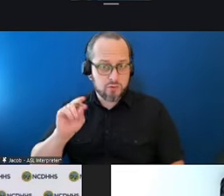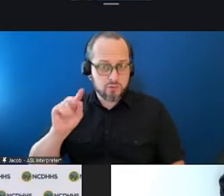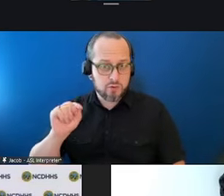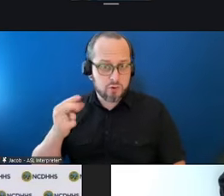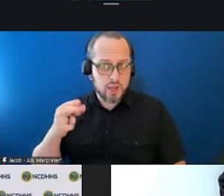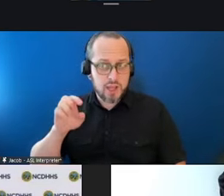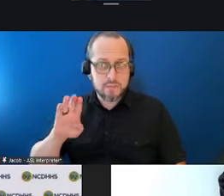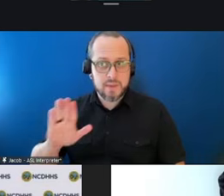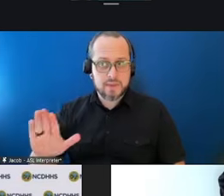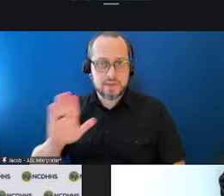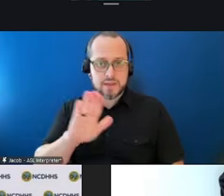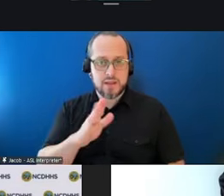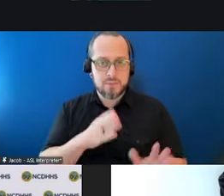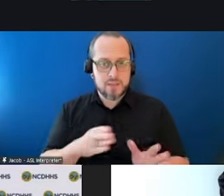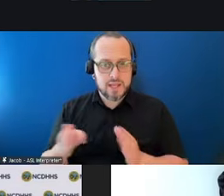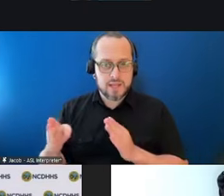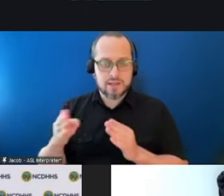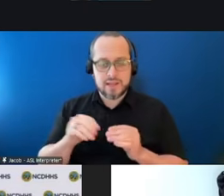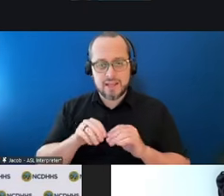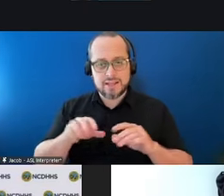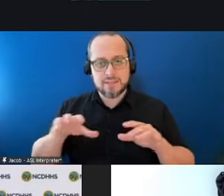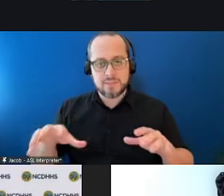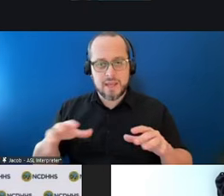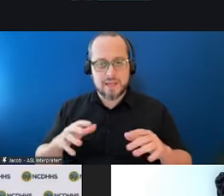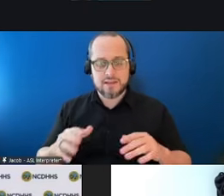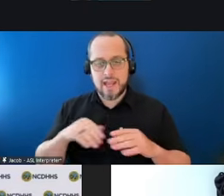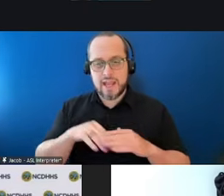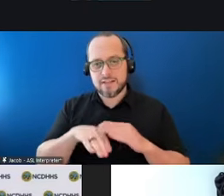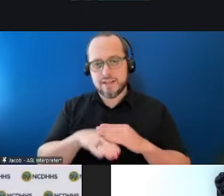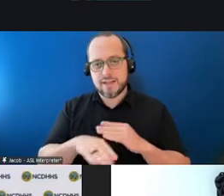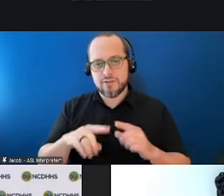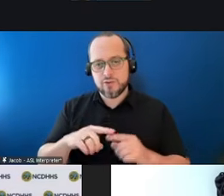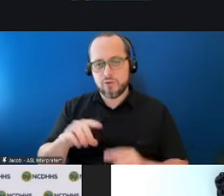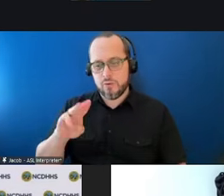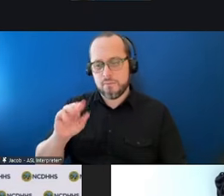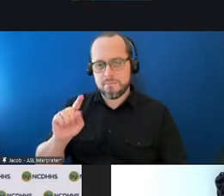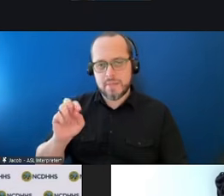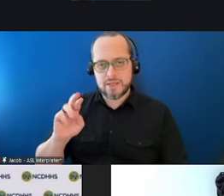uh the roots hubs expand access to maternal health in maternity care deserts through